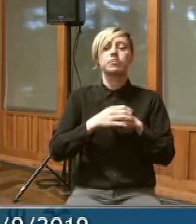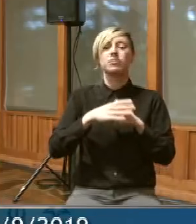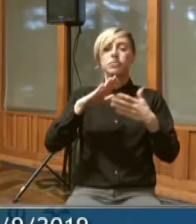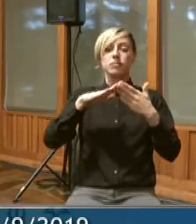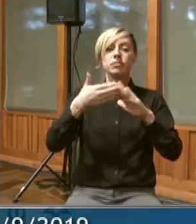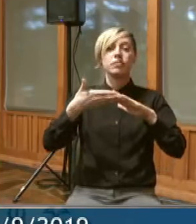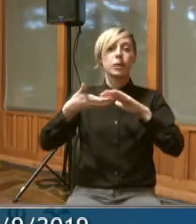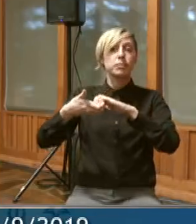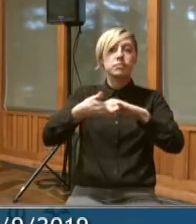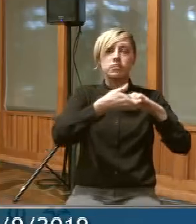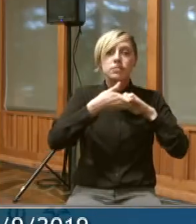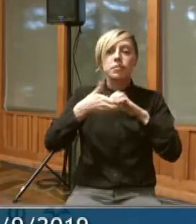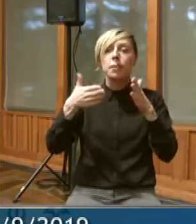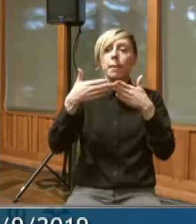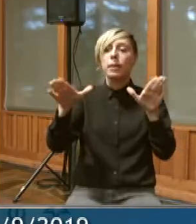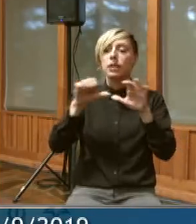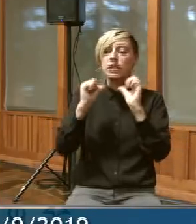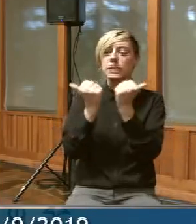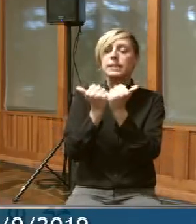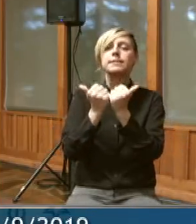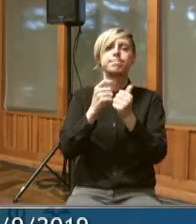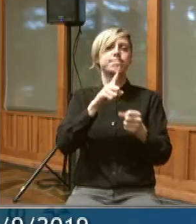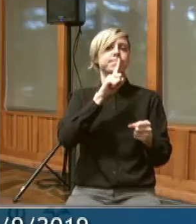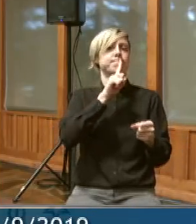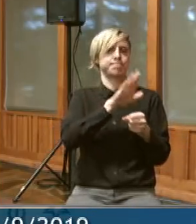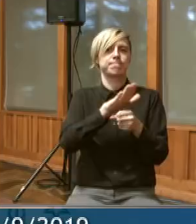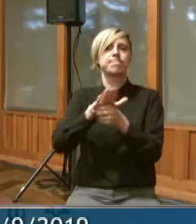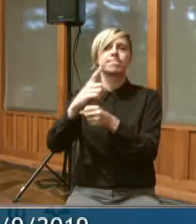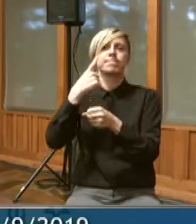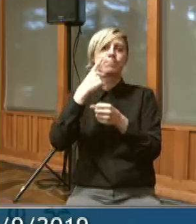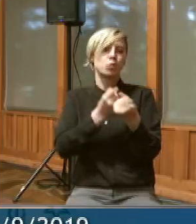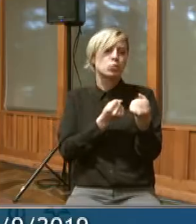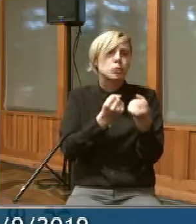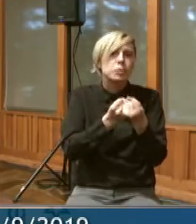CONSTRUCTION IS SLATED TO BEGIN LATER THIS YEAR. DURING THE PLANNING PHASE FOR THIS PROJECT COMMUNITY PARTNERS